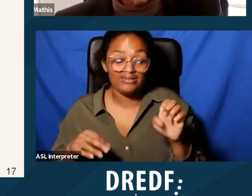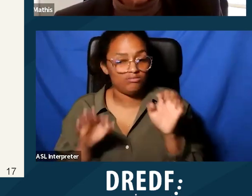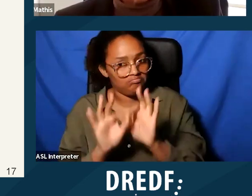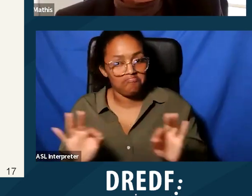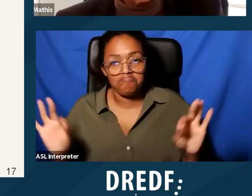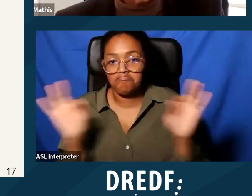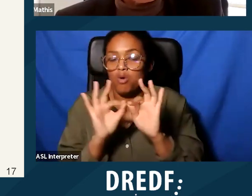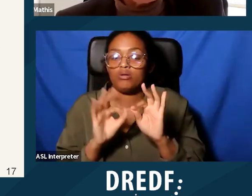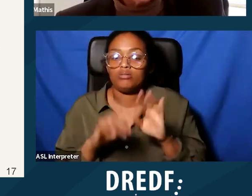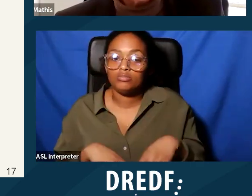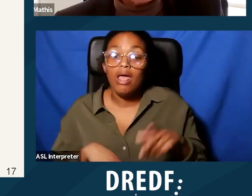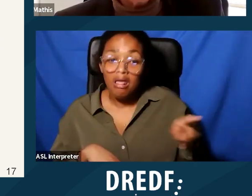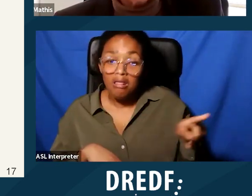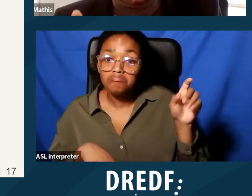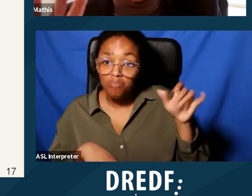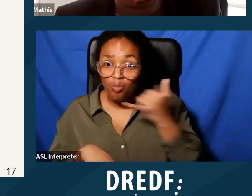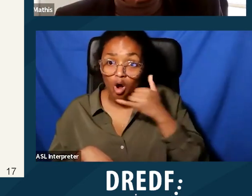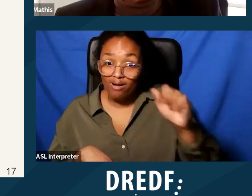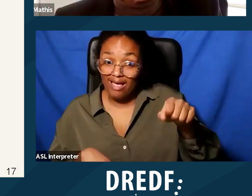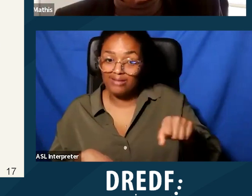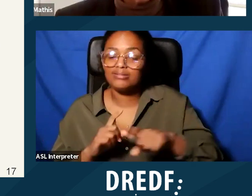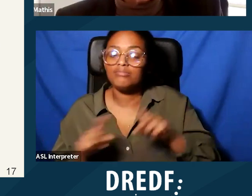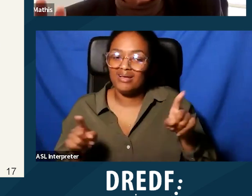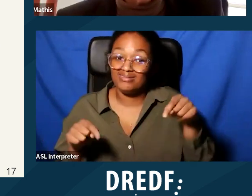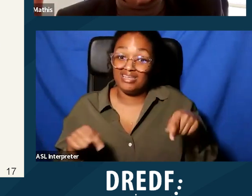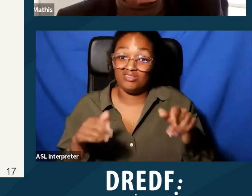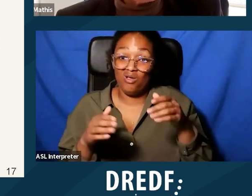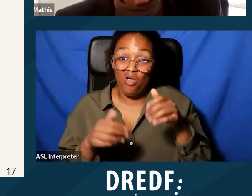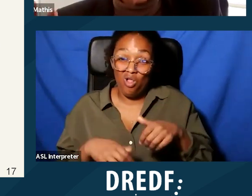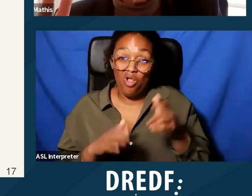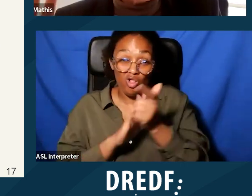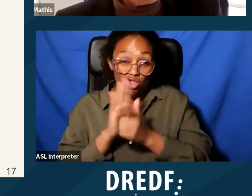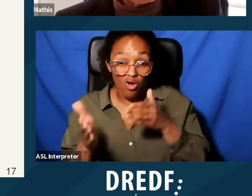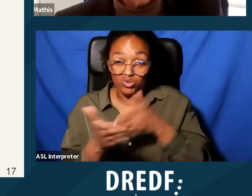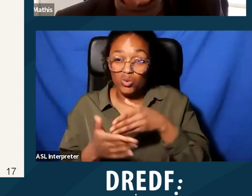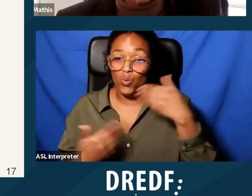very important. And even though they may be wrong, this is a very, very